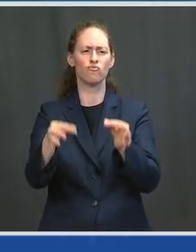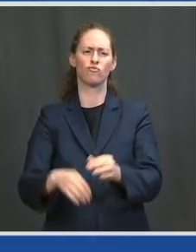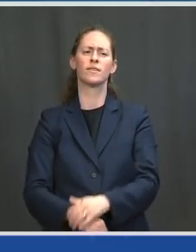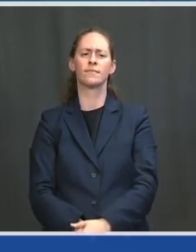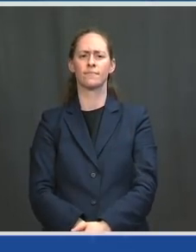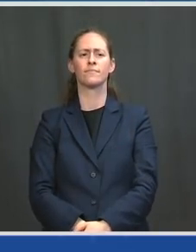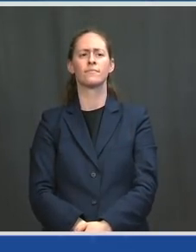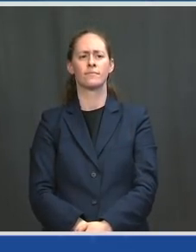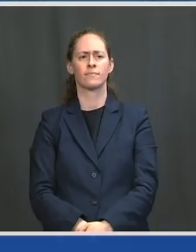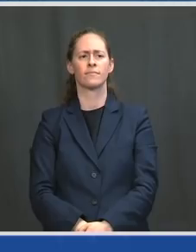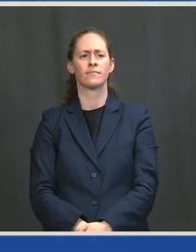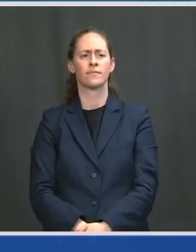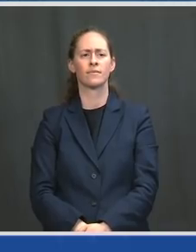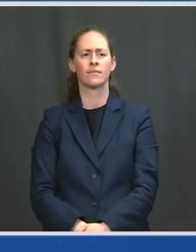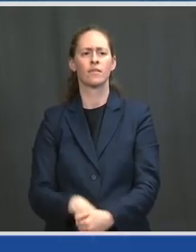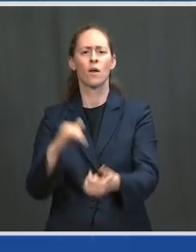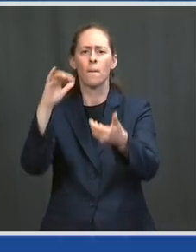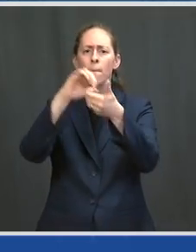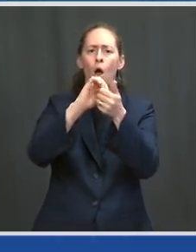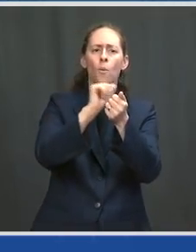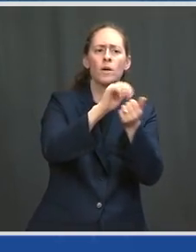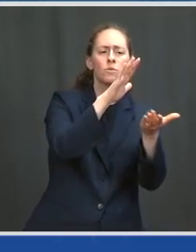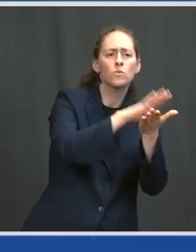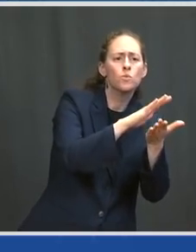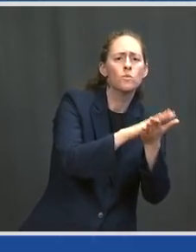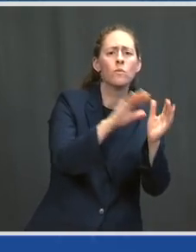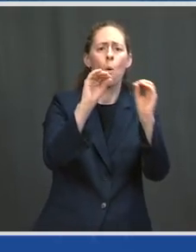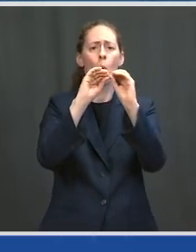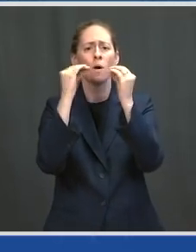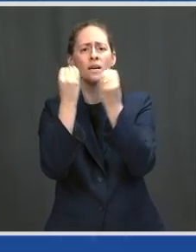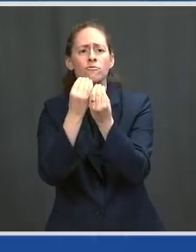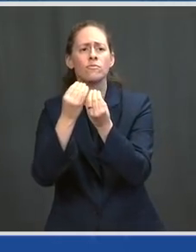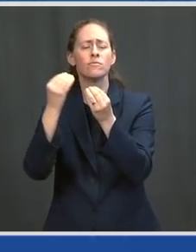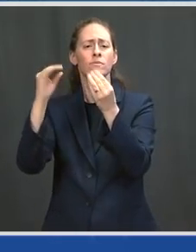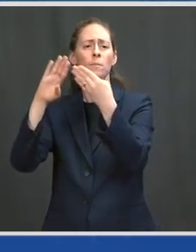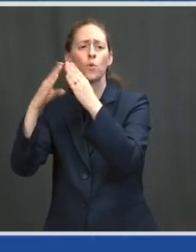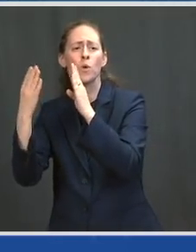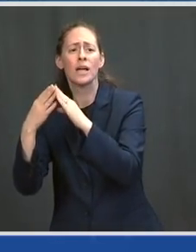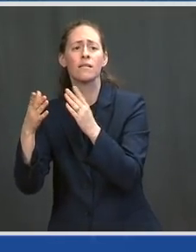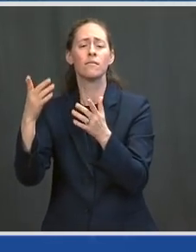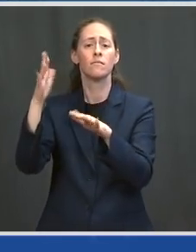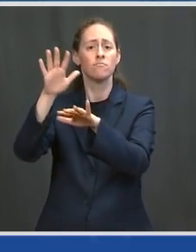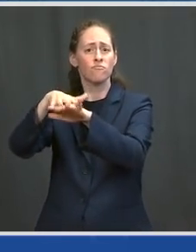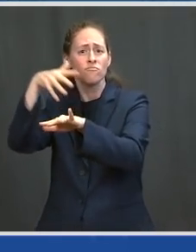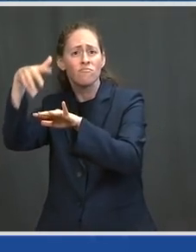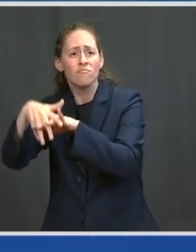states, and Tribes, and cities at the same time. The bottom line is this: The vaccine for kids